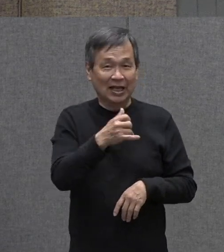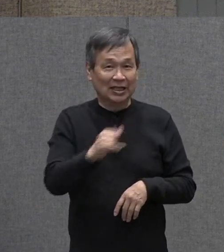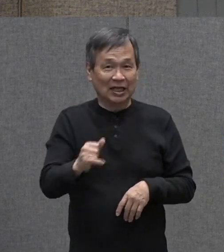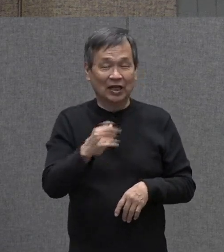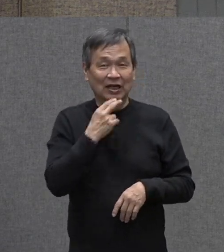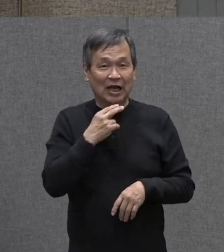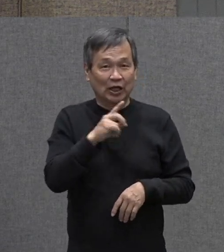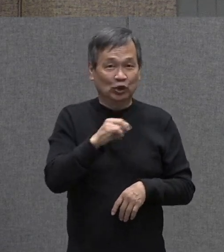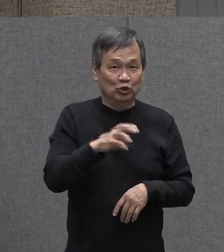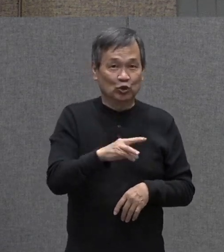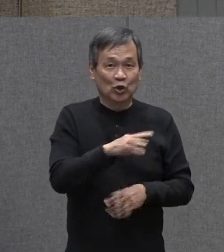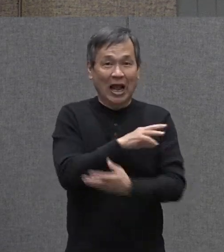and